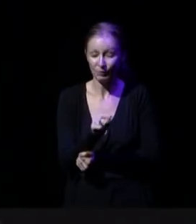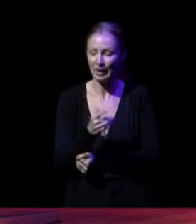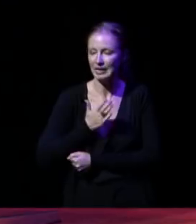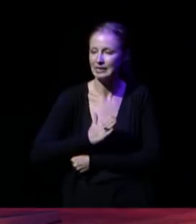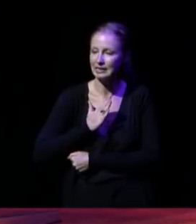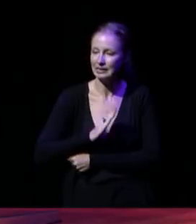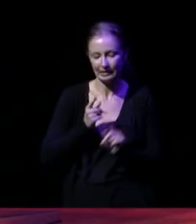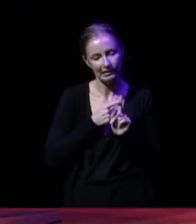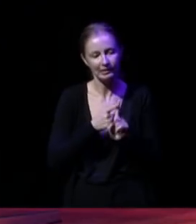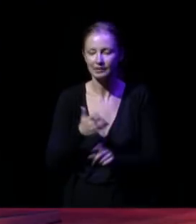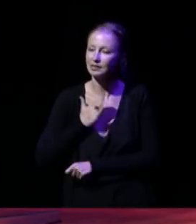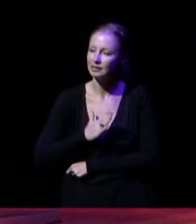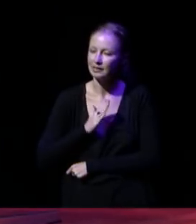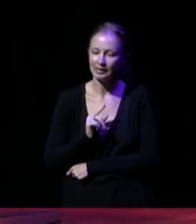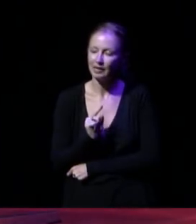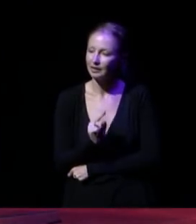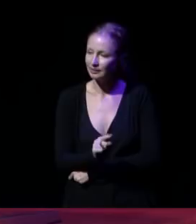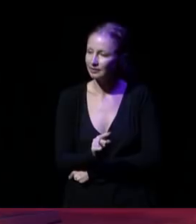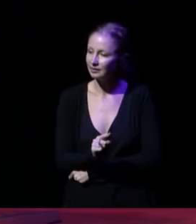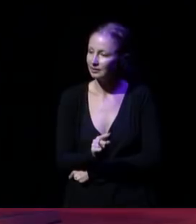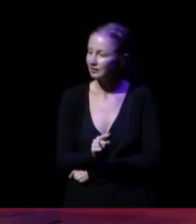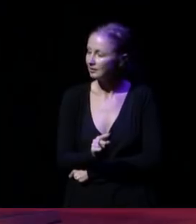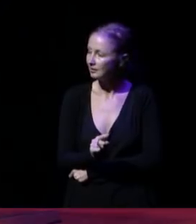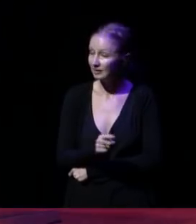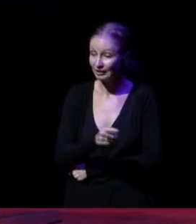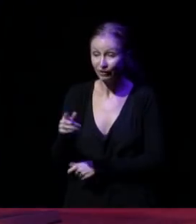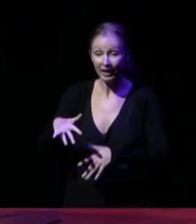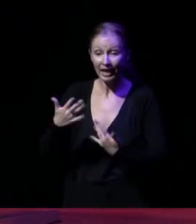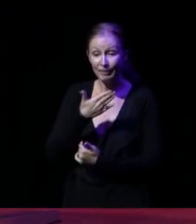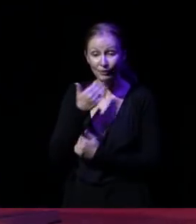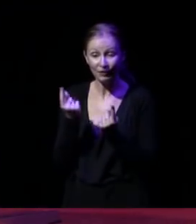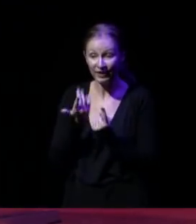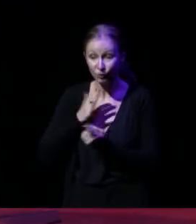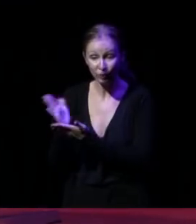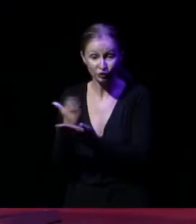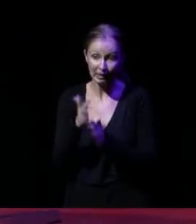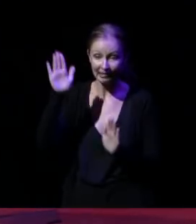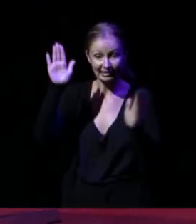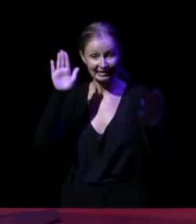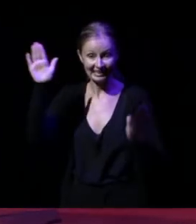If you have any beautiful things you want to share with me afterwards.